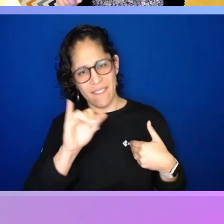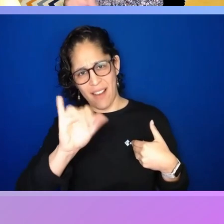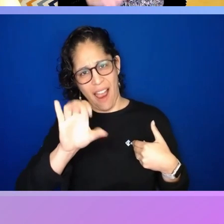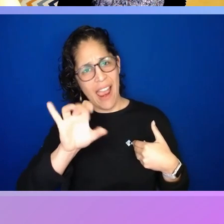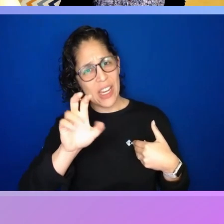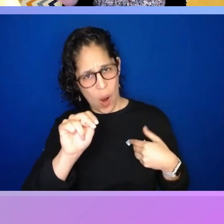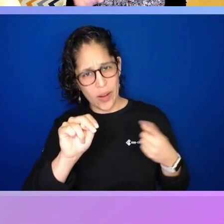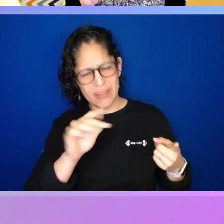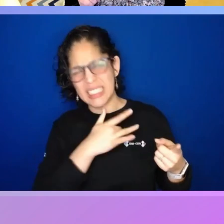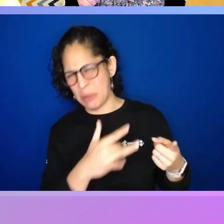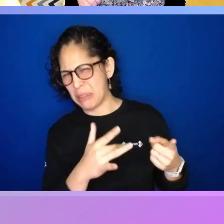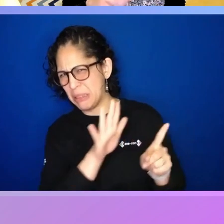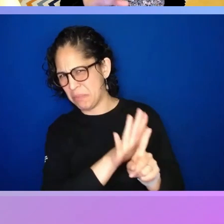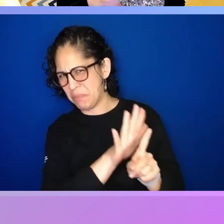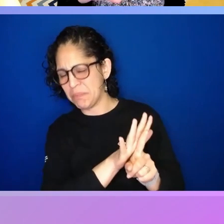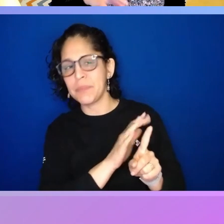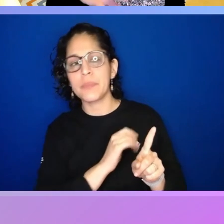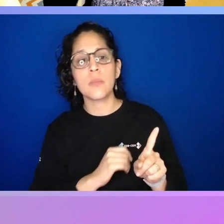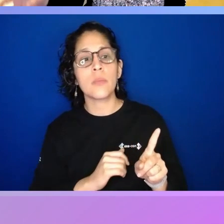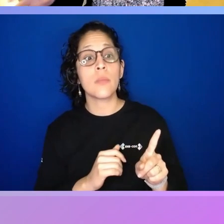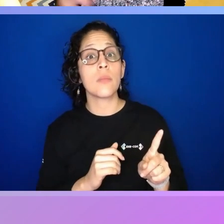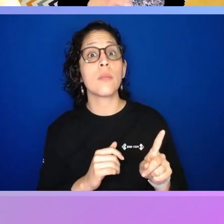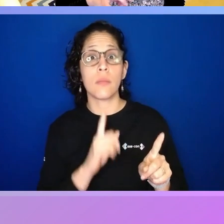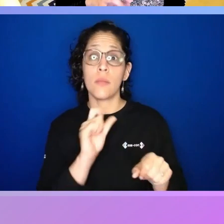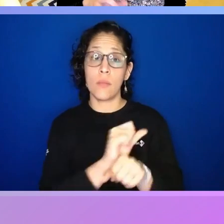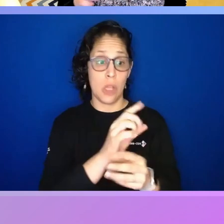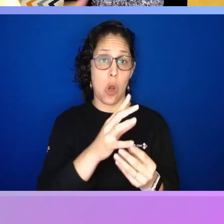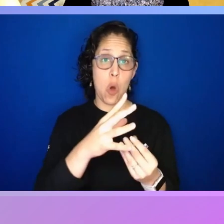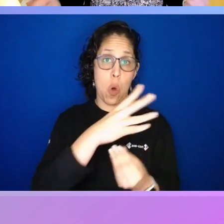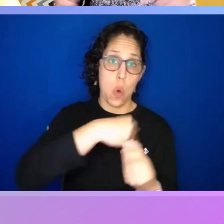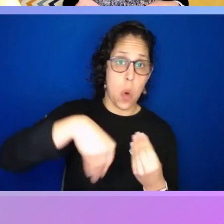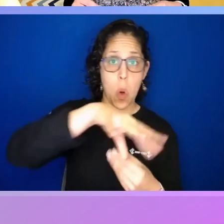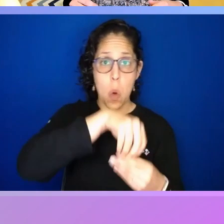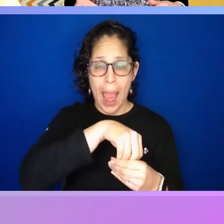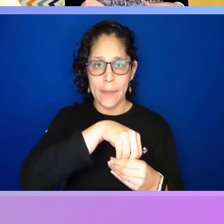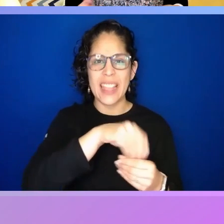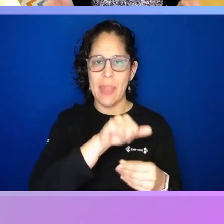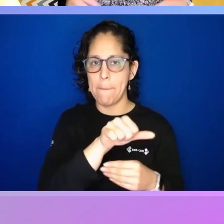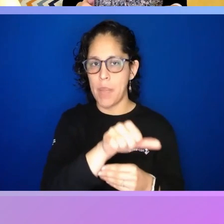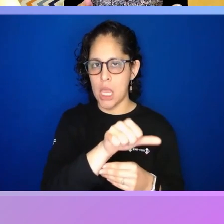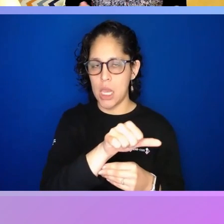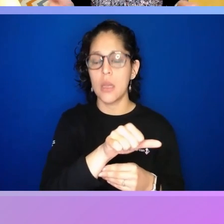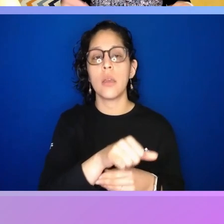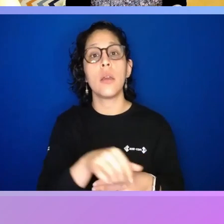images are essential to the story. Alternative text needs